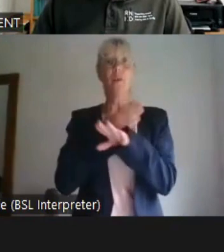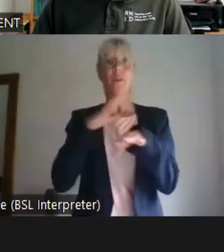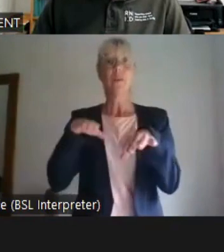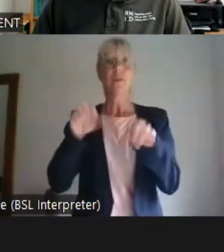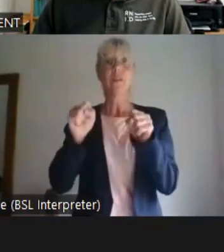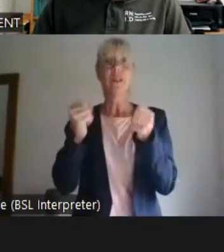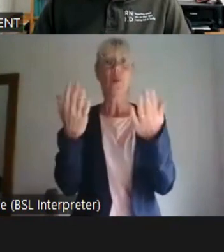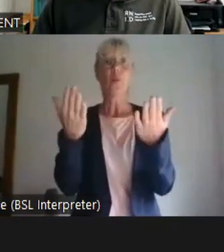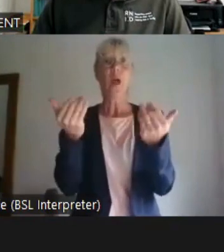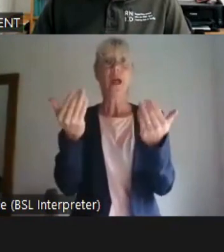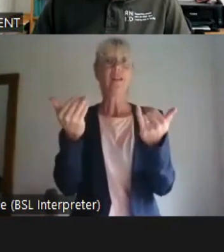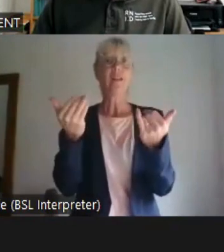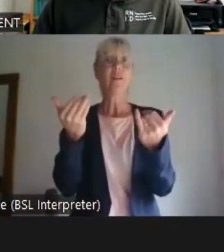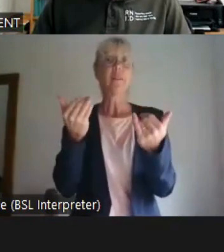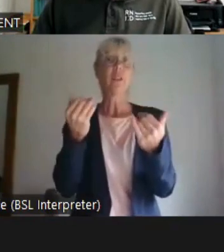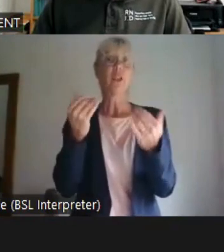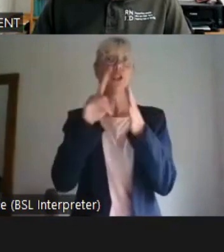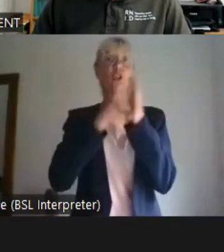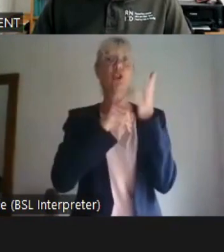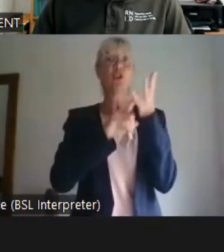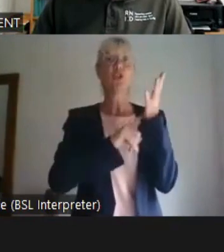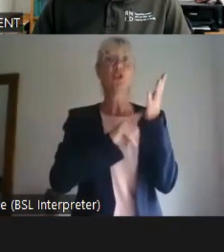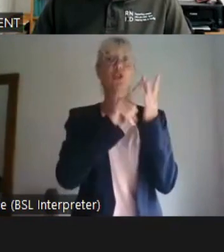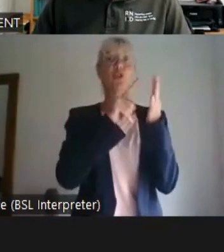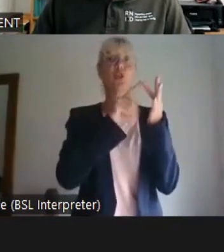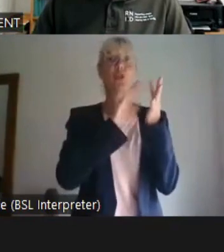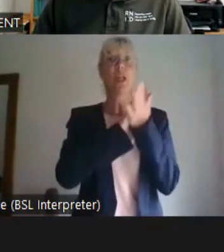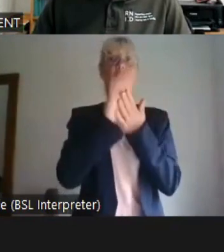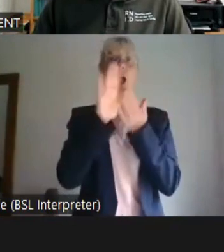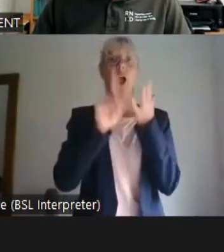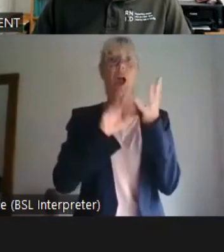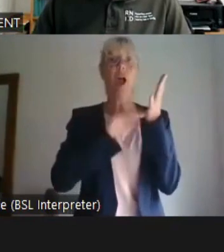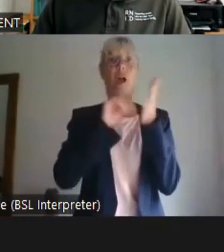Humphries a British sign language interpreter along to our session who'll be providing BSL sign